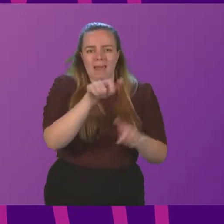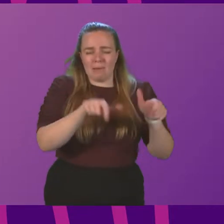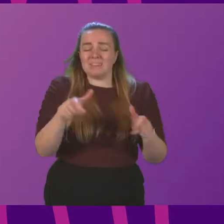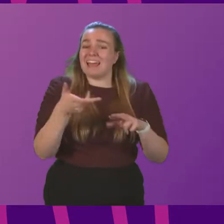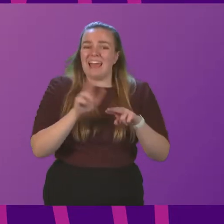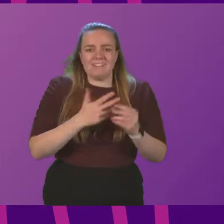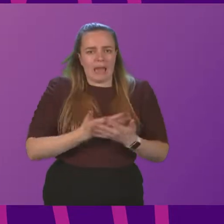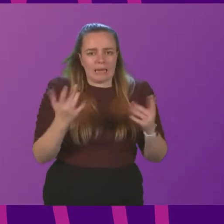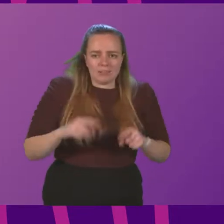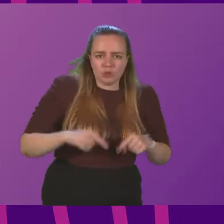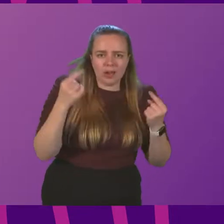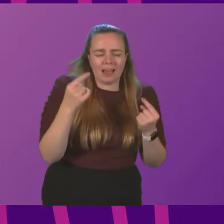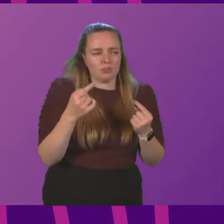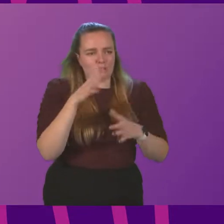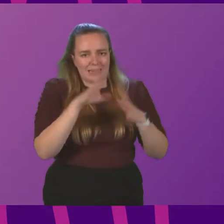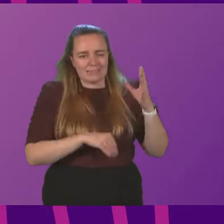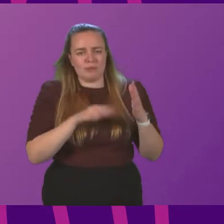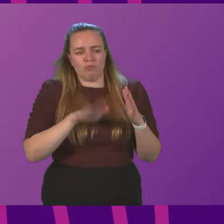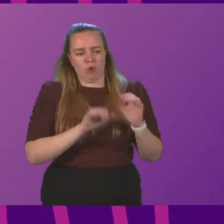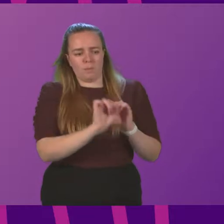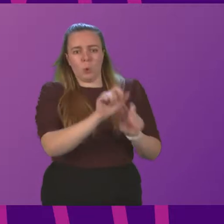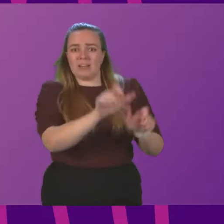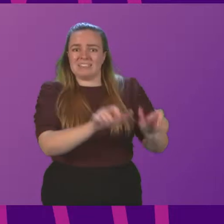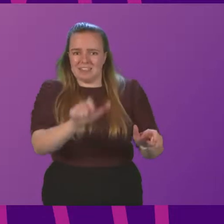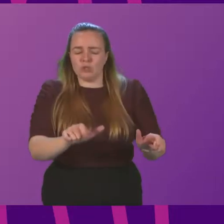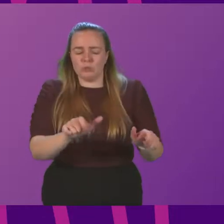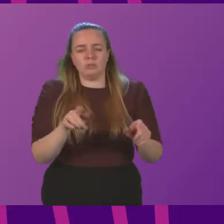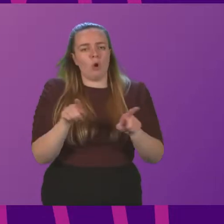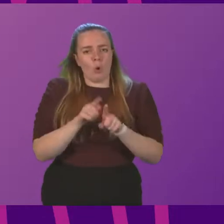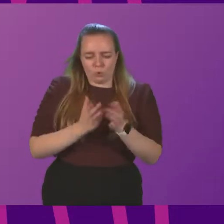challenges: if members wish to come to me directly as well as going through the local health board,